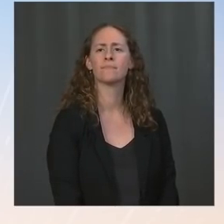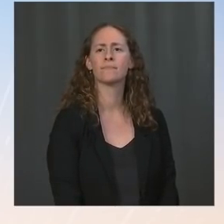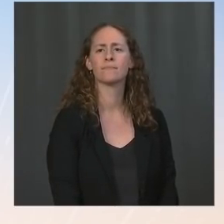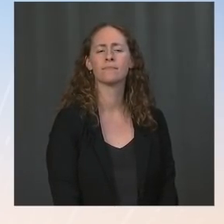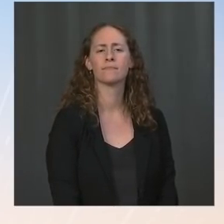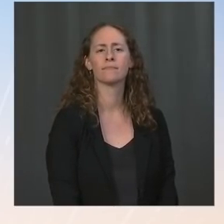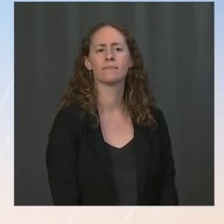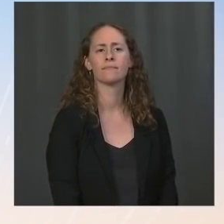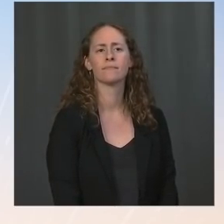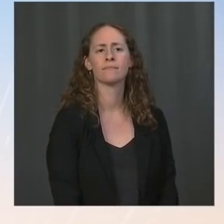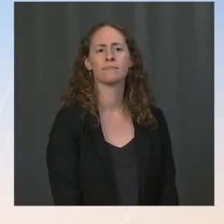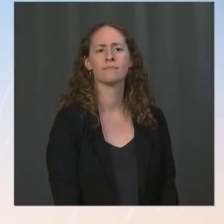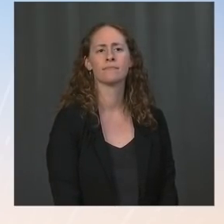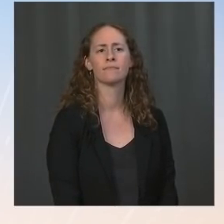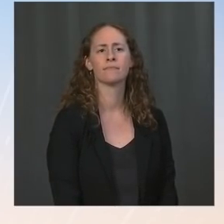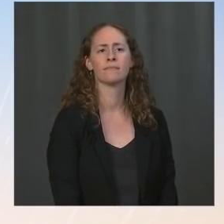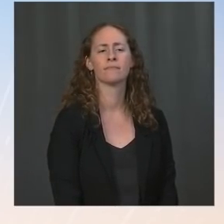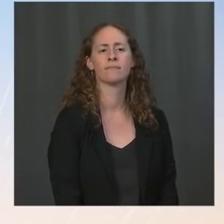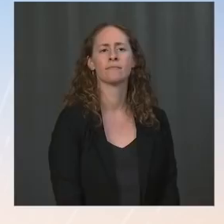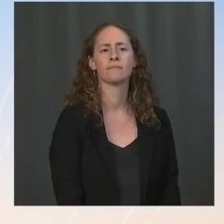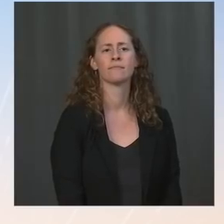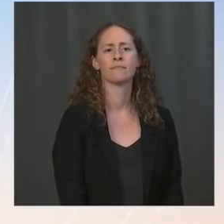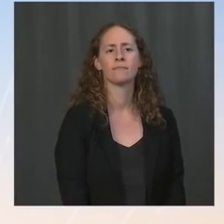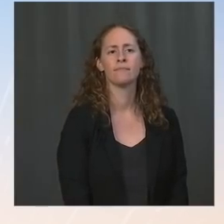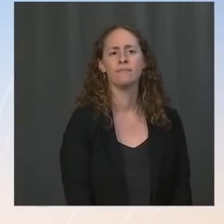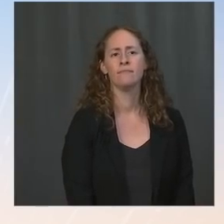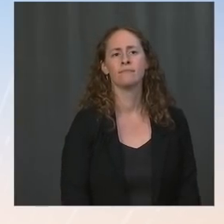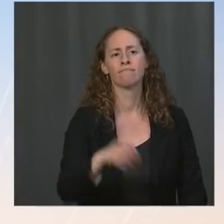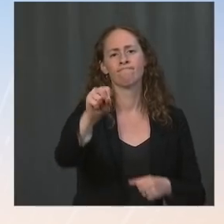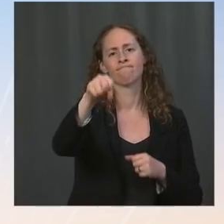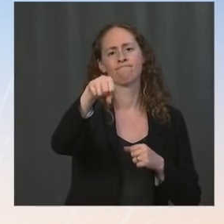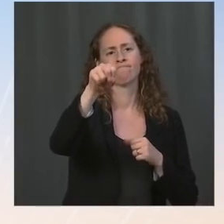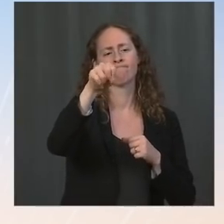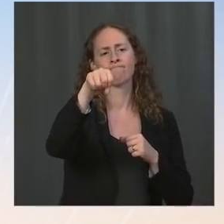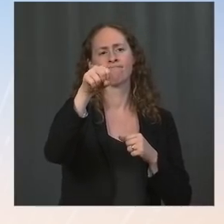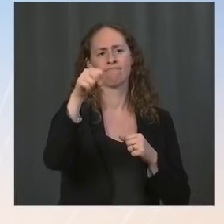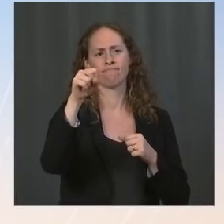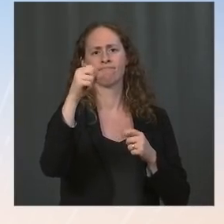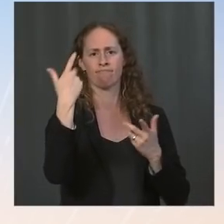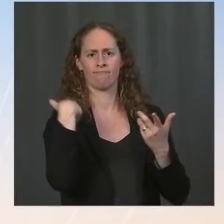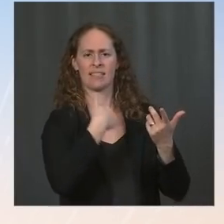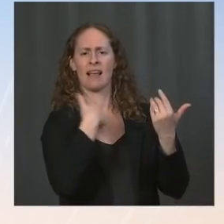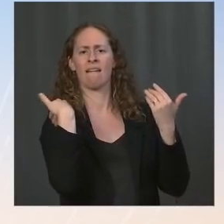who want to leave Afghanistan to the Taliban. That's inaccurate. That's misreported and misconstrued.